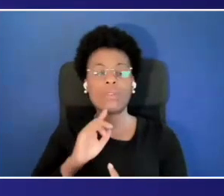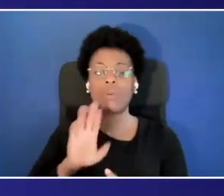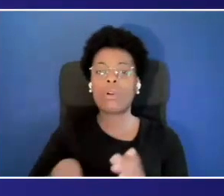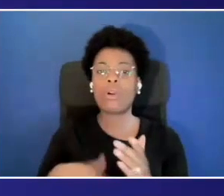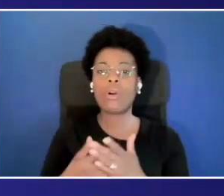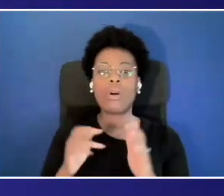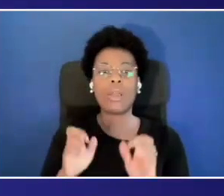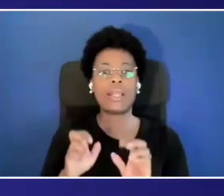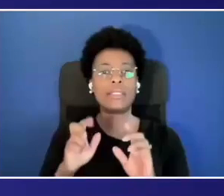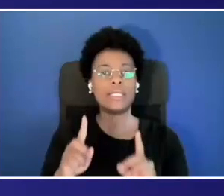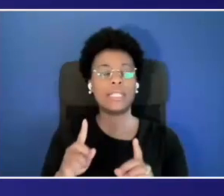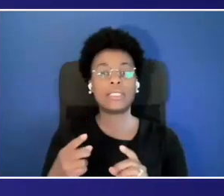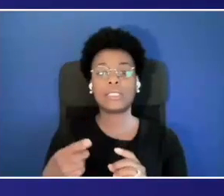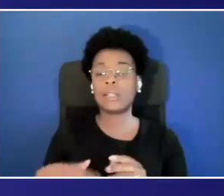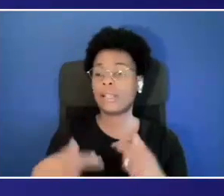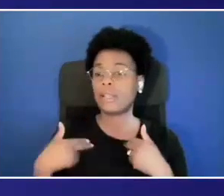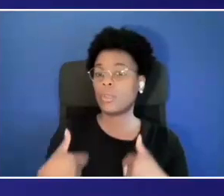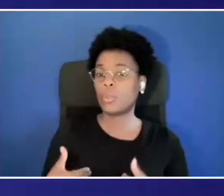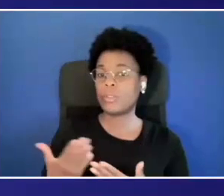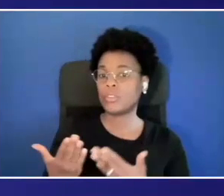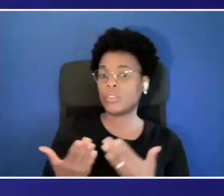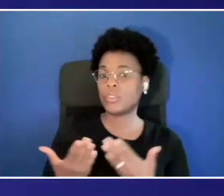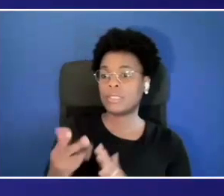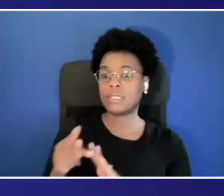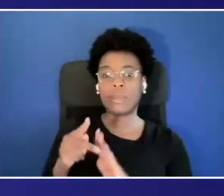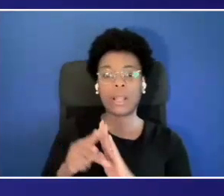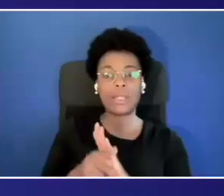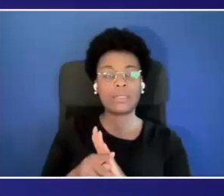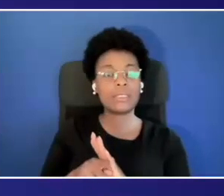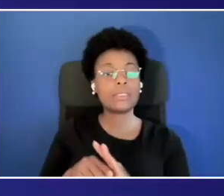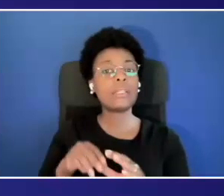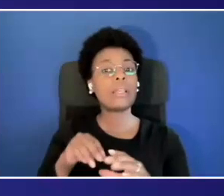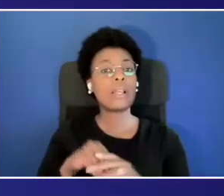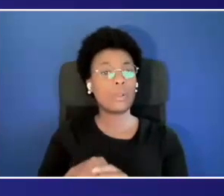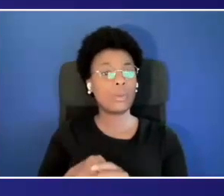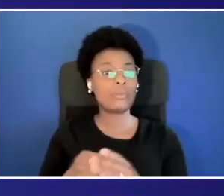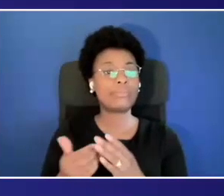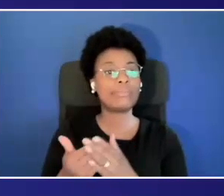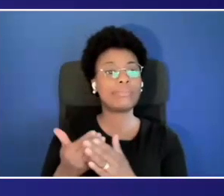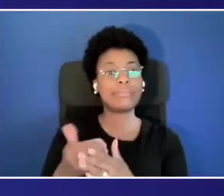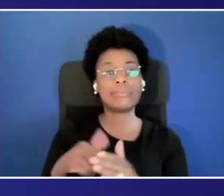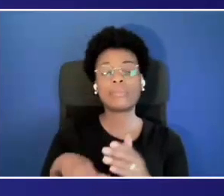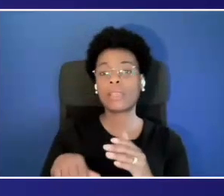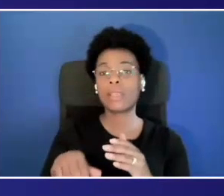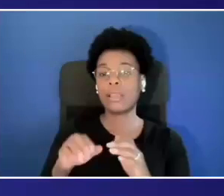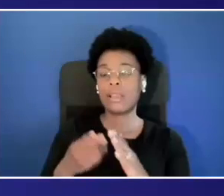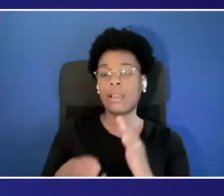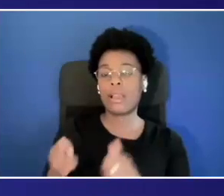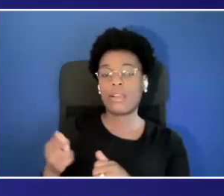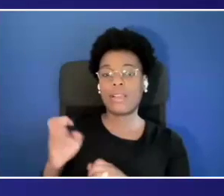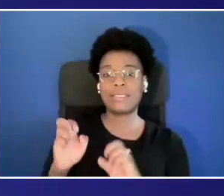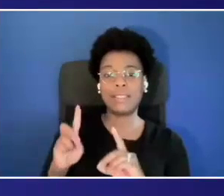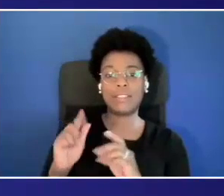Including the reauthorization of the Higher Education Act. Carl D. Perkins career in technical education act.